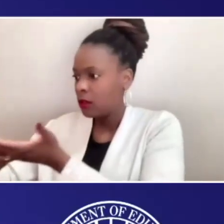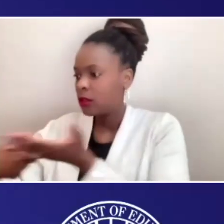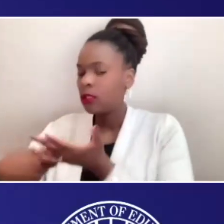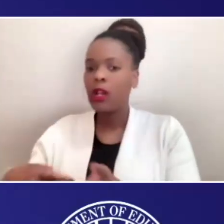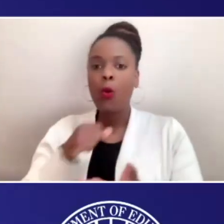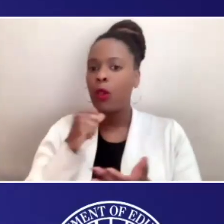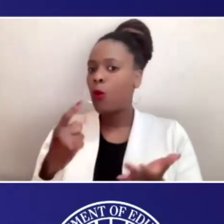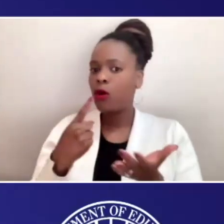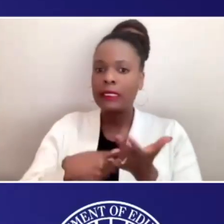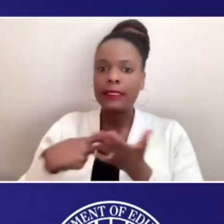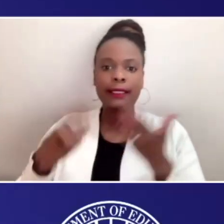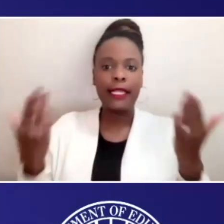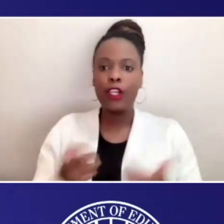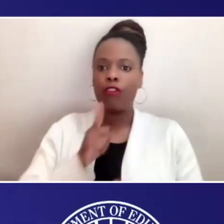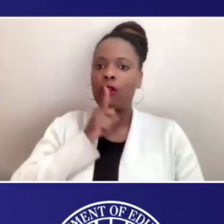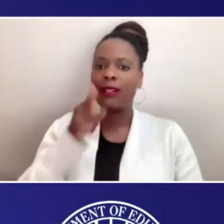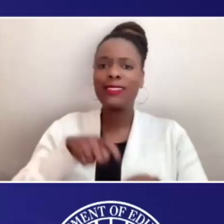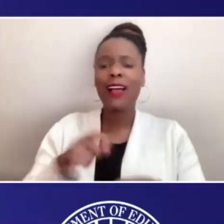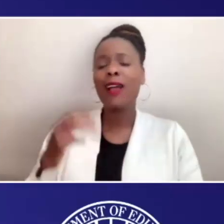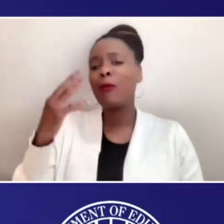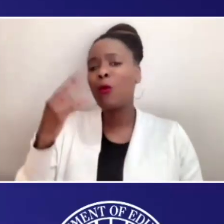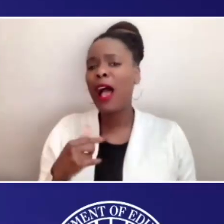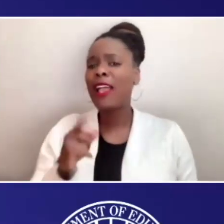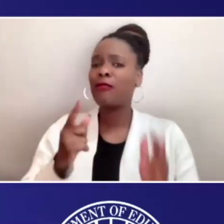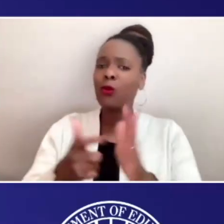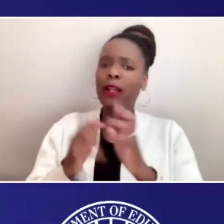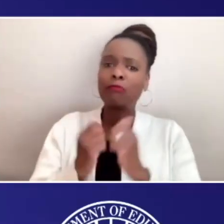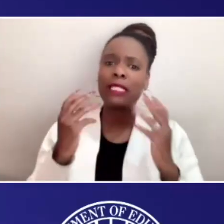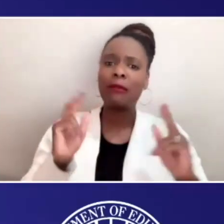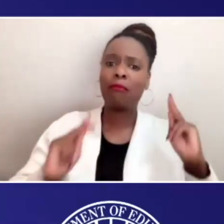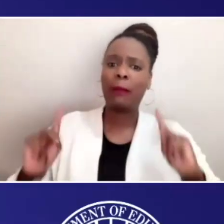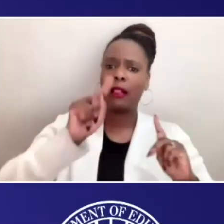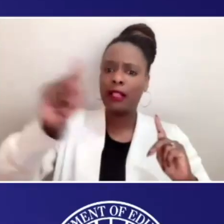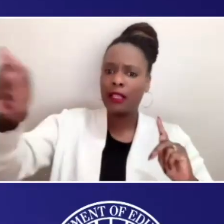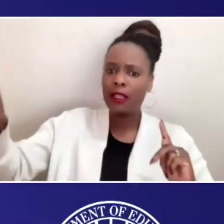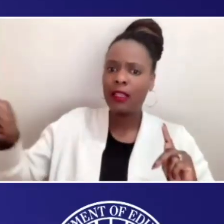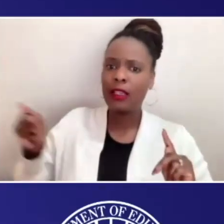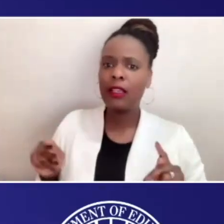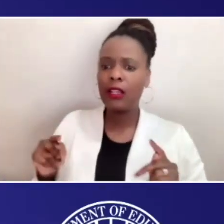real-time because it takes a village sometimes to walk through the things that